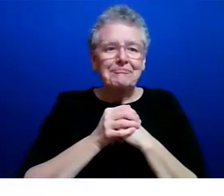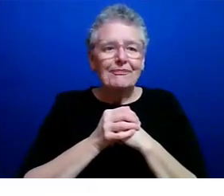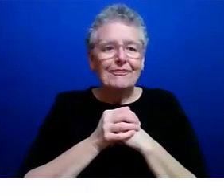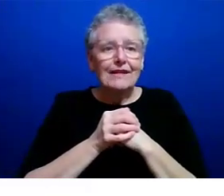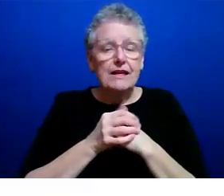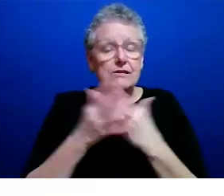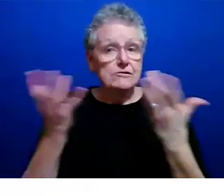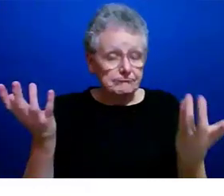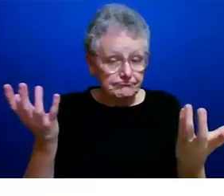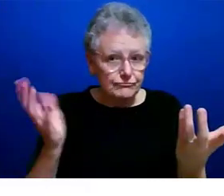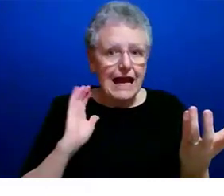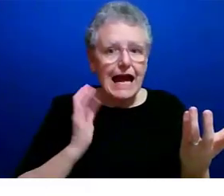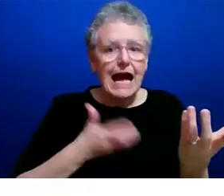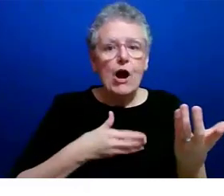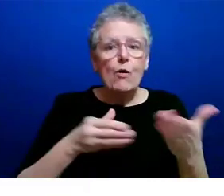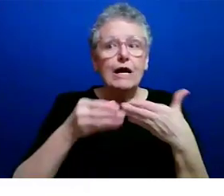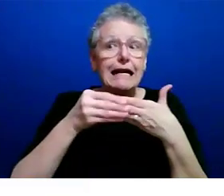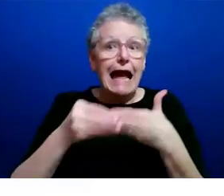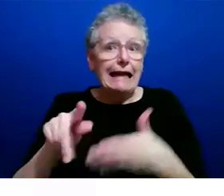So our guiding question today,